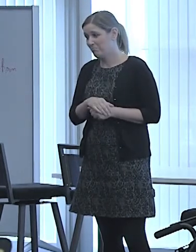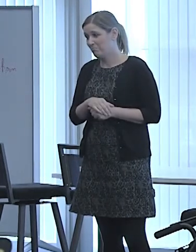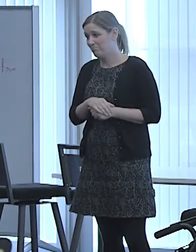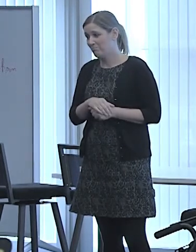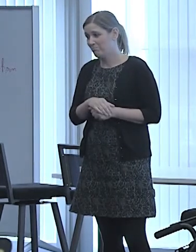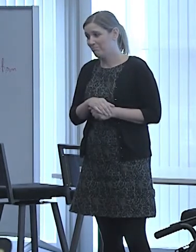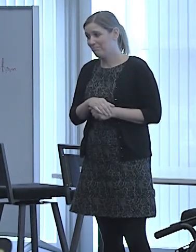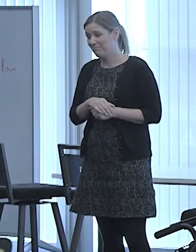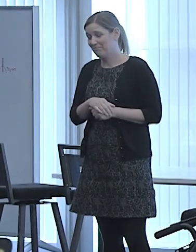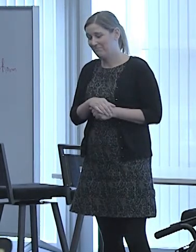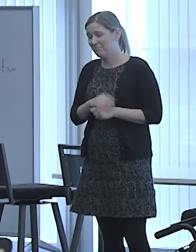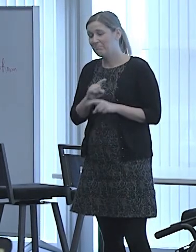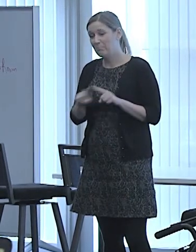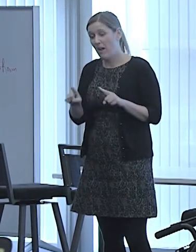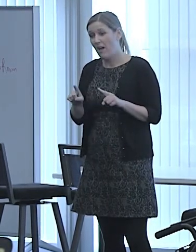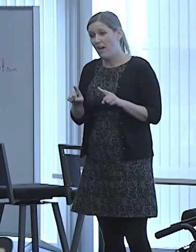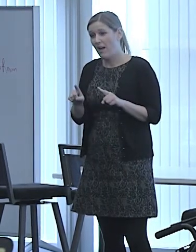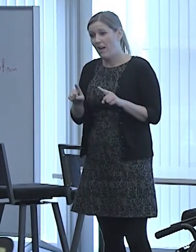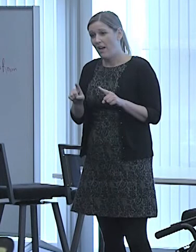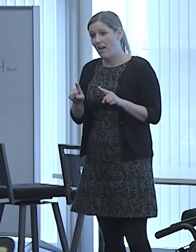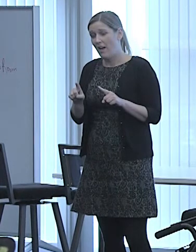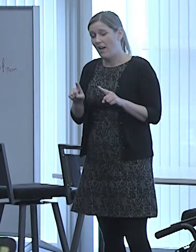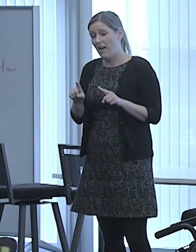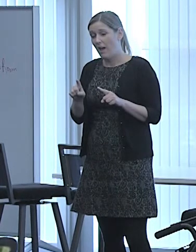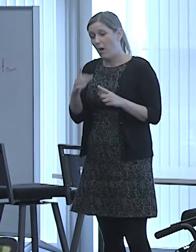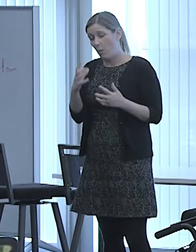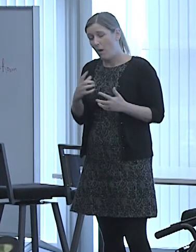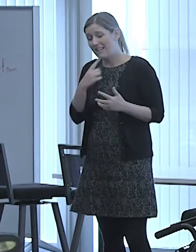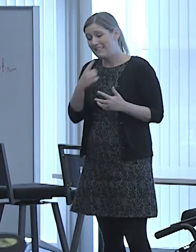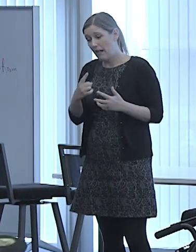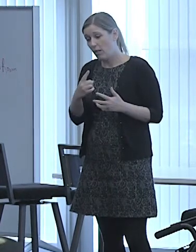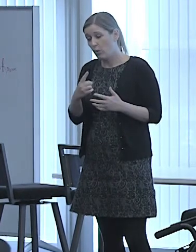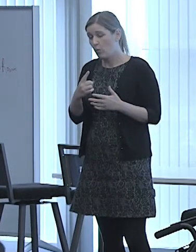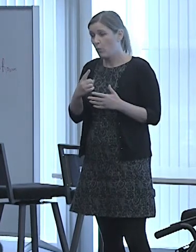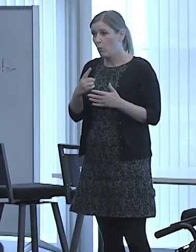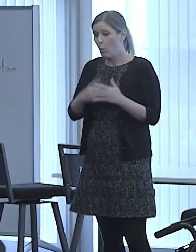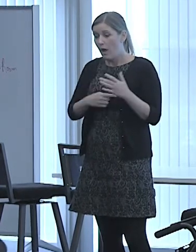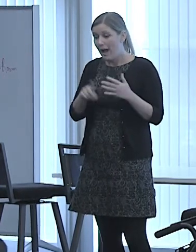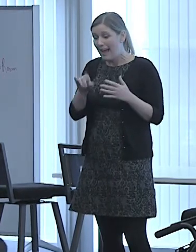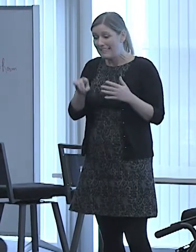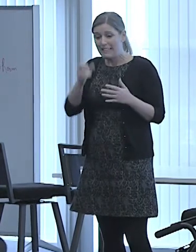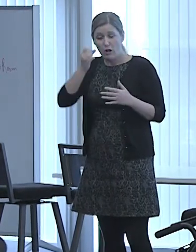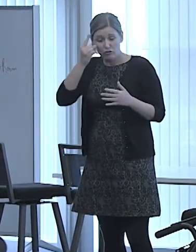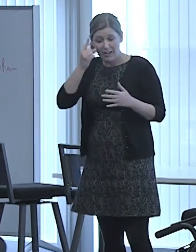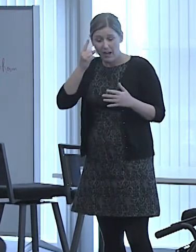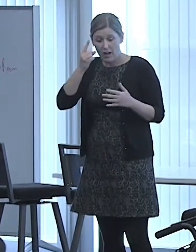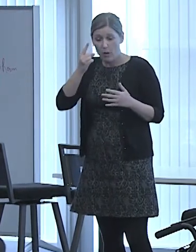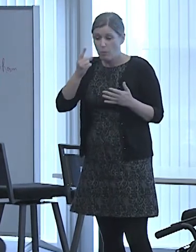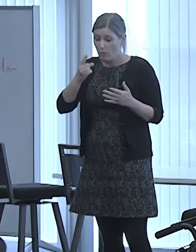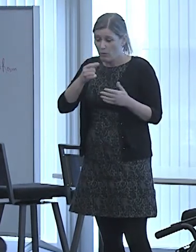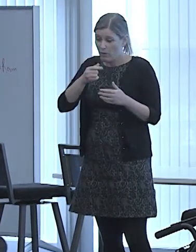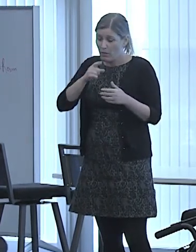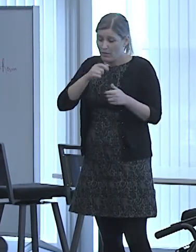I have to say that what I did understand of what you said was terrific and what I also wanted to say